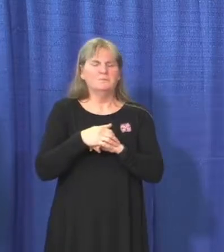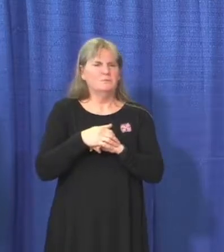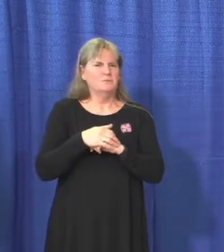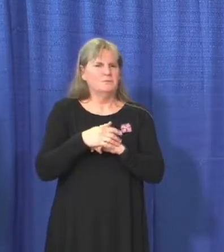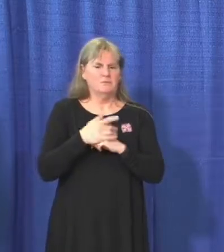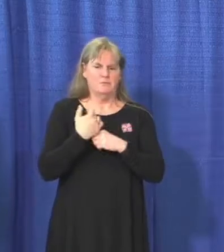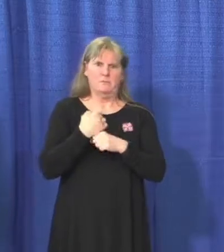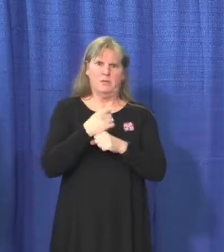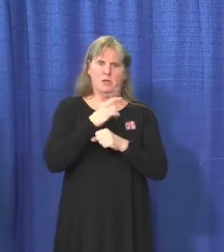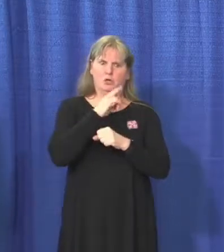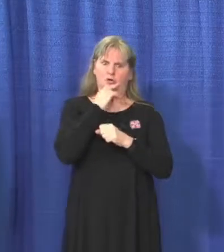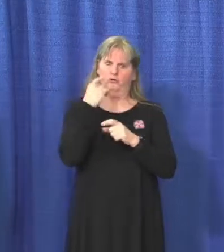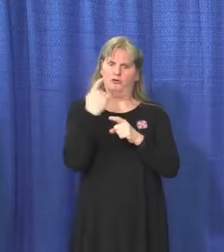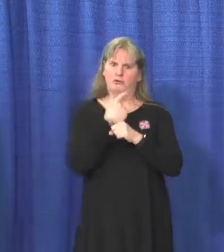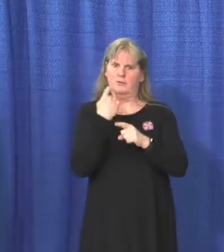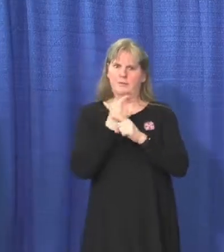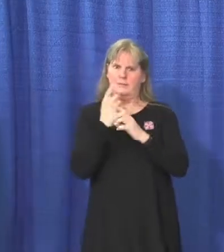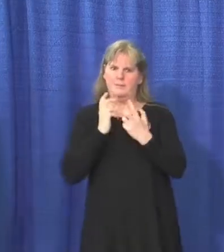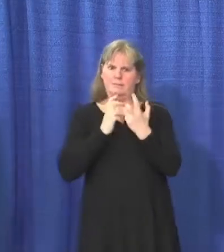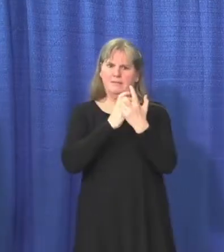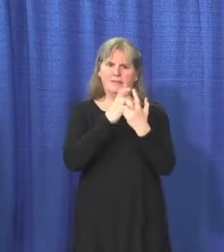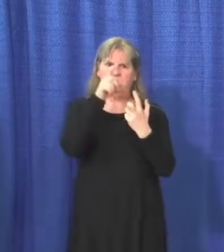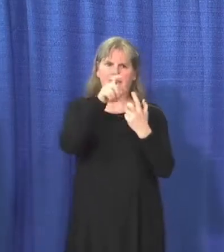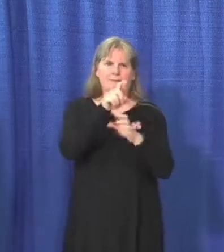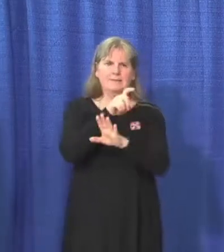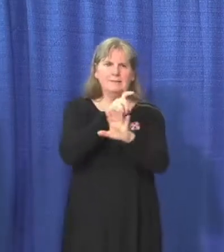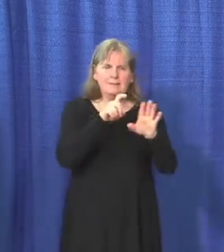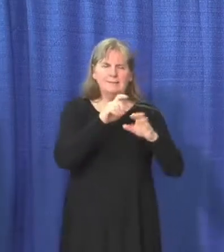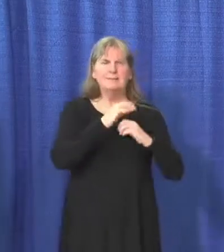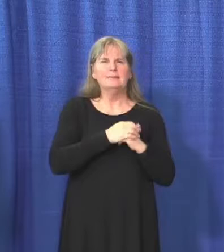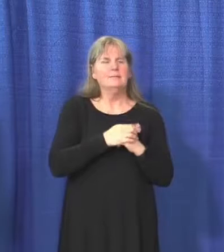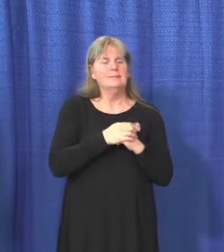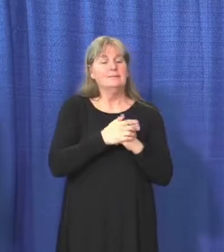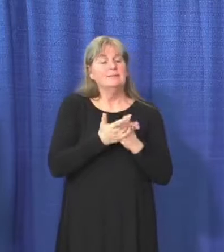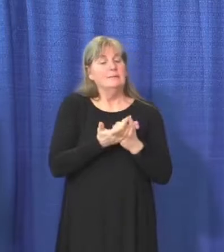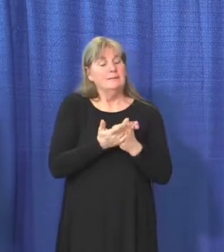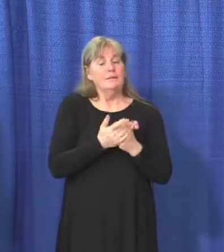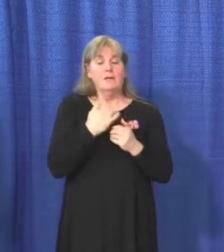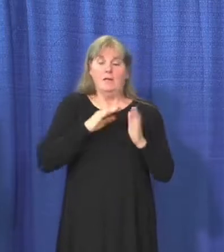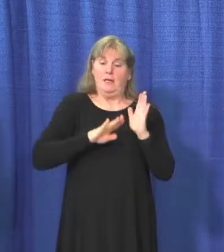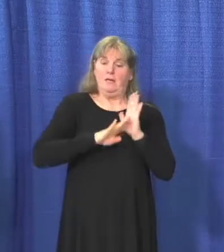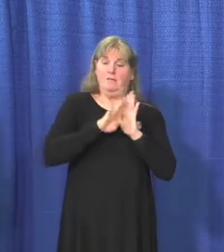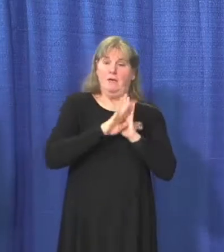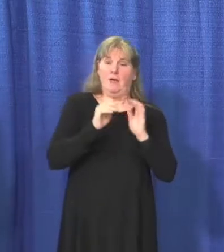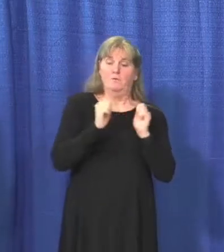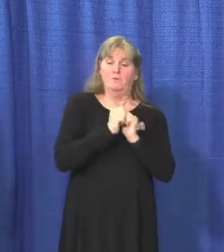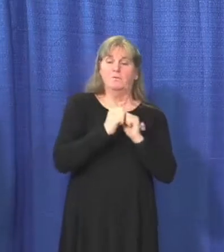Yukon. Developed in collaboration with the Yukon tourism invites reboard and other tourism